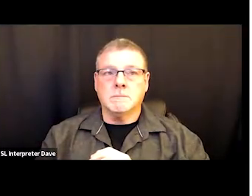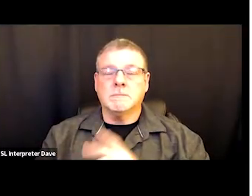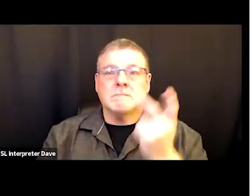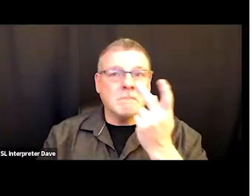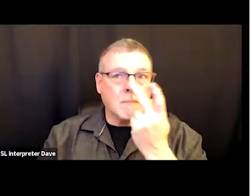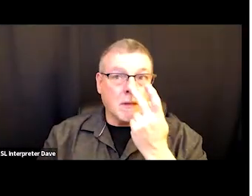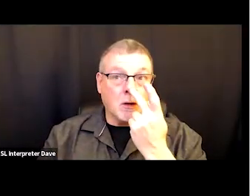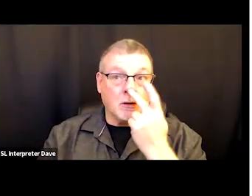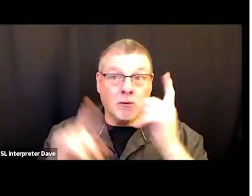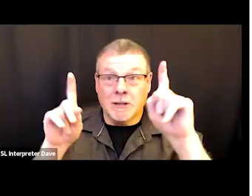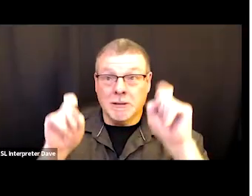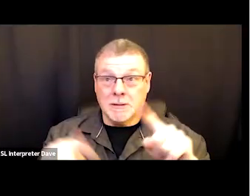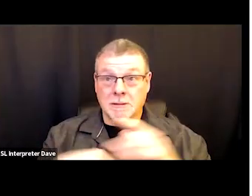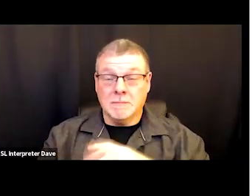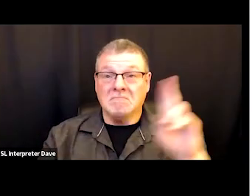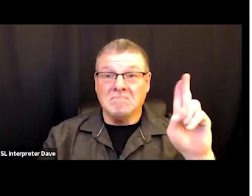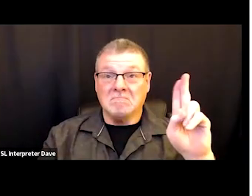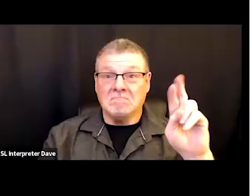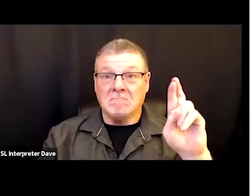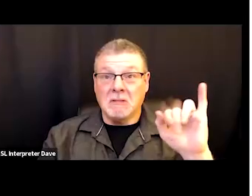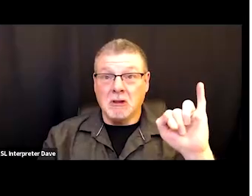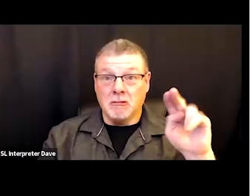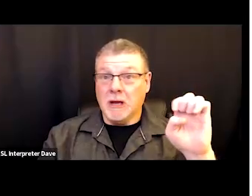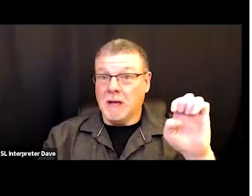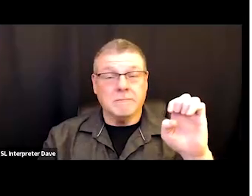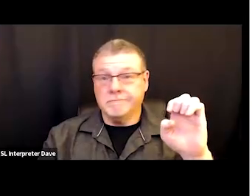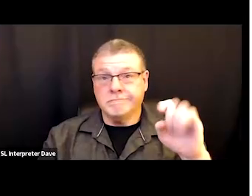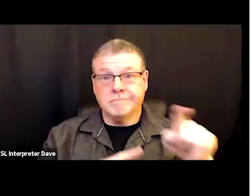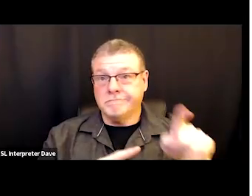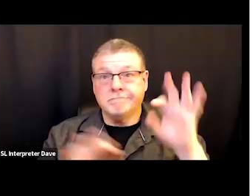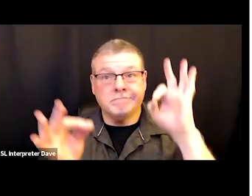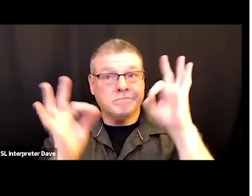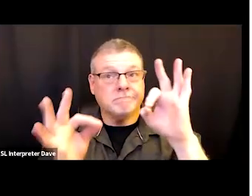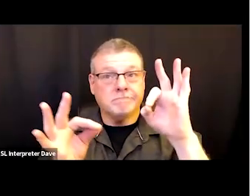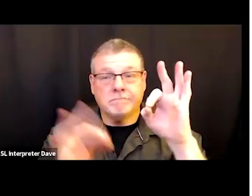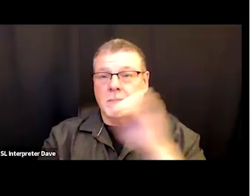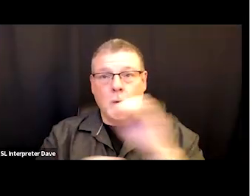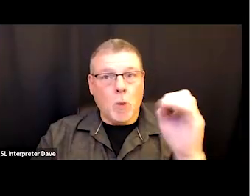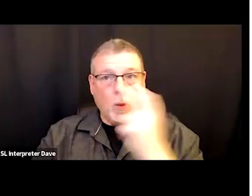I mean, urine drug testing is the gold standard, there's no question about that.